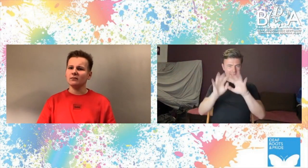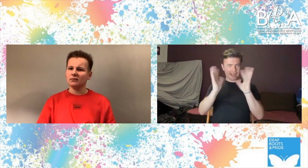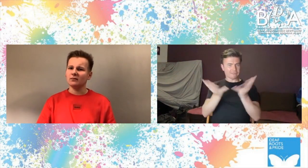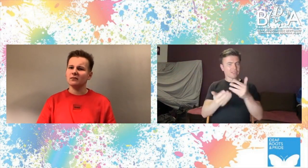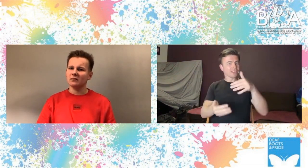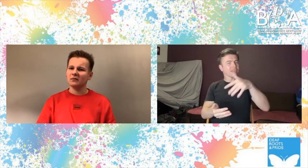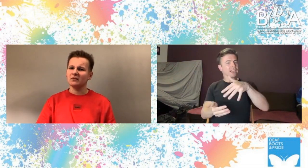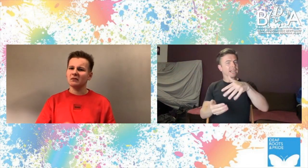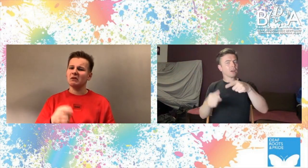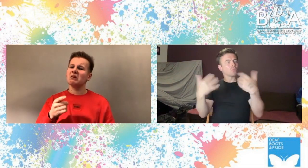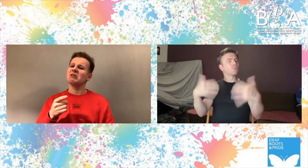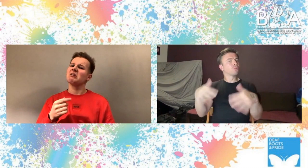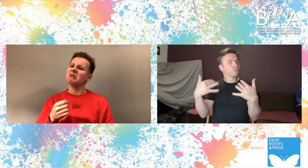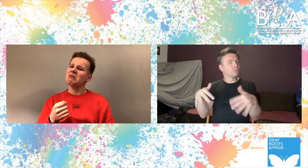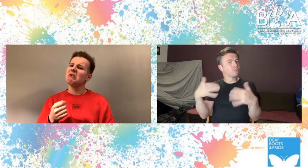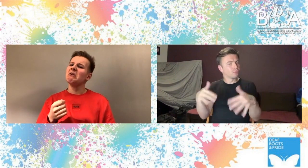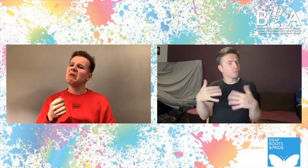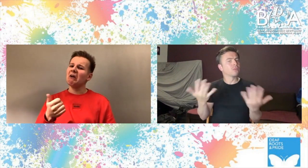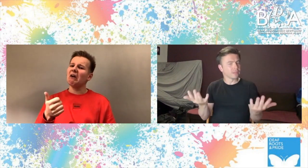their phones.